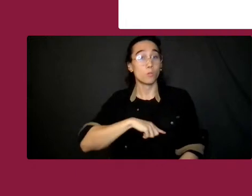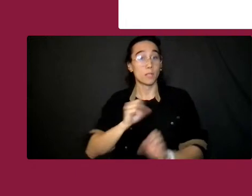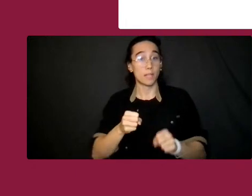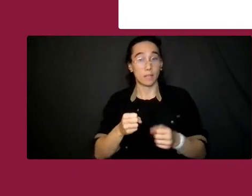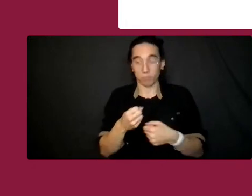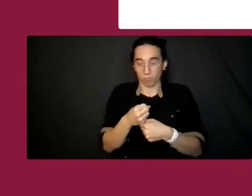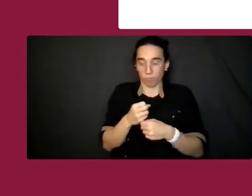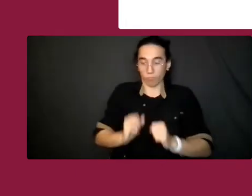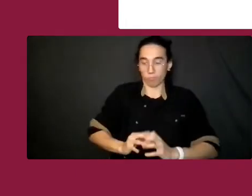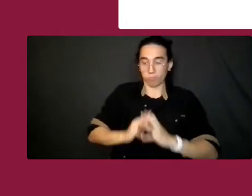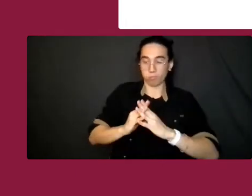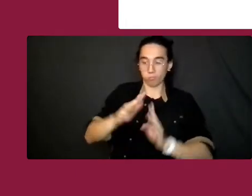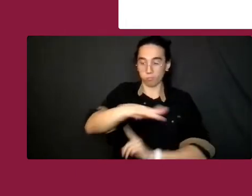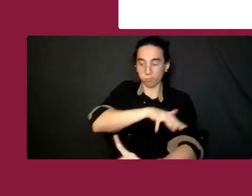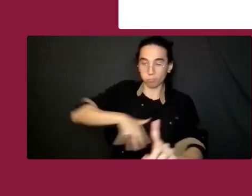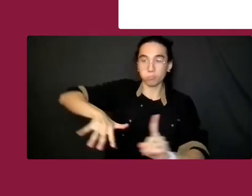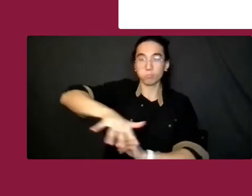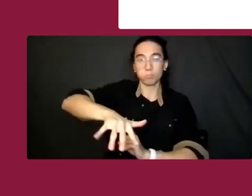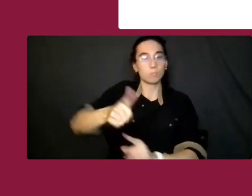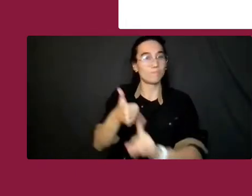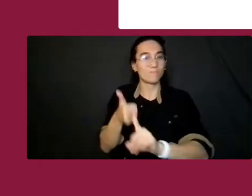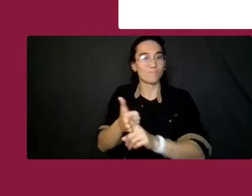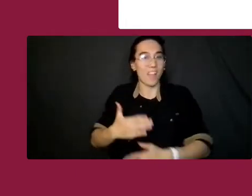I'm not going to go into details of this slide.